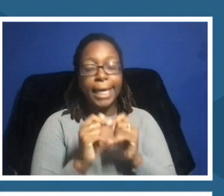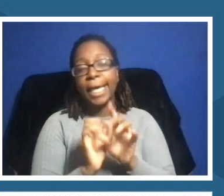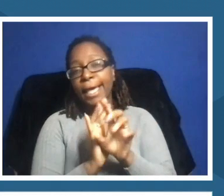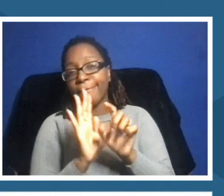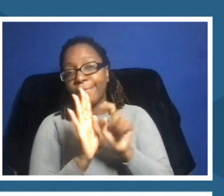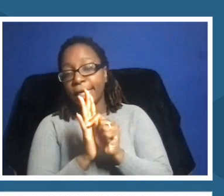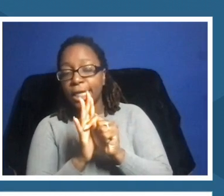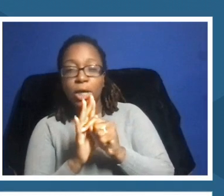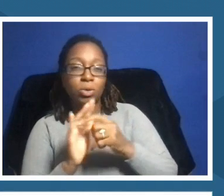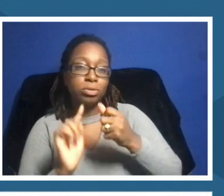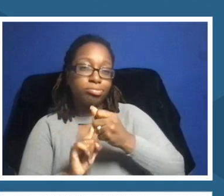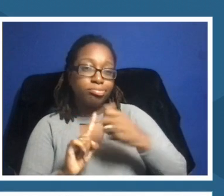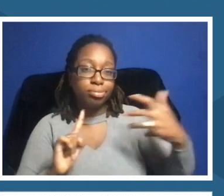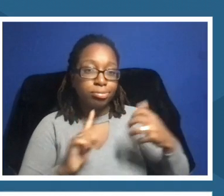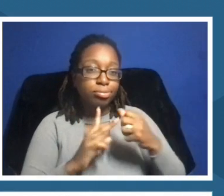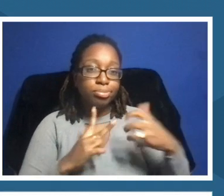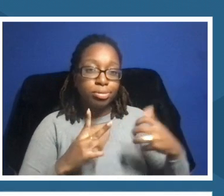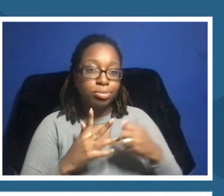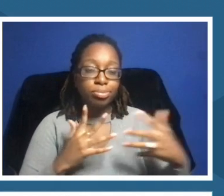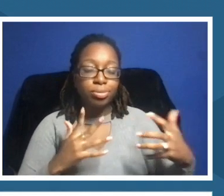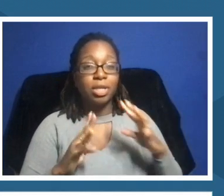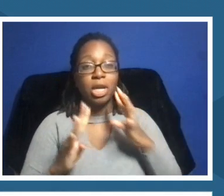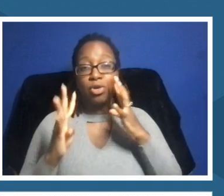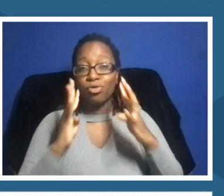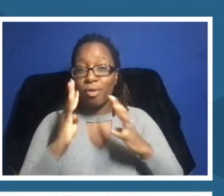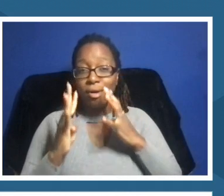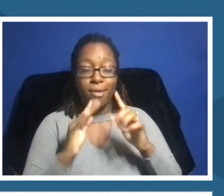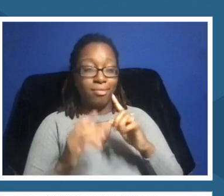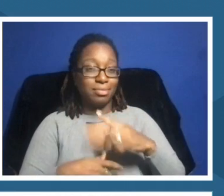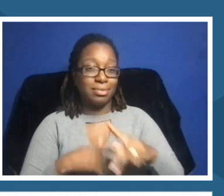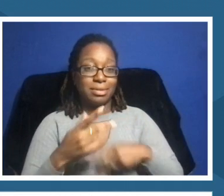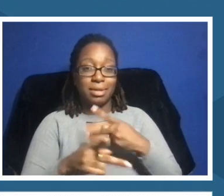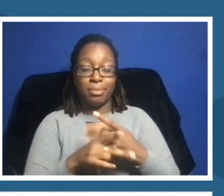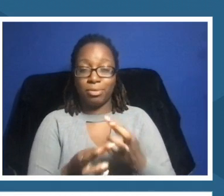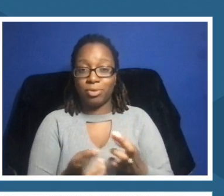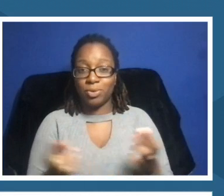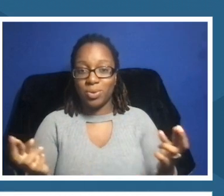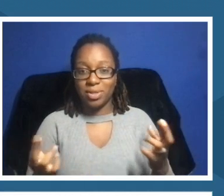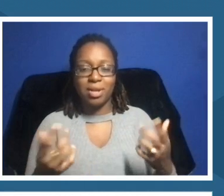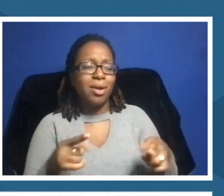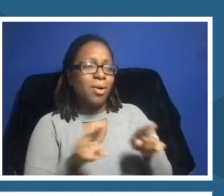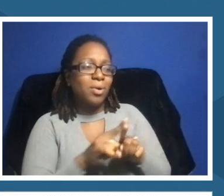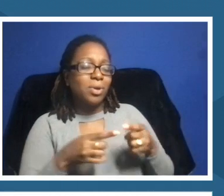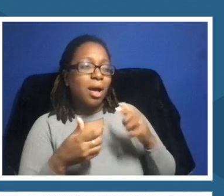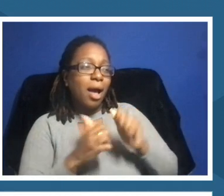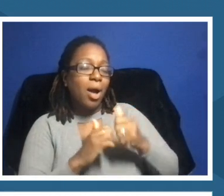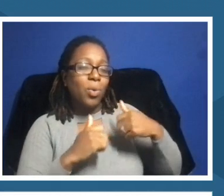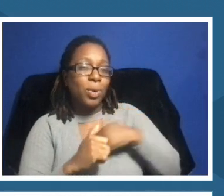created resources and activities to support reflection and processing new